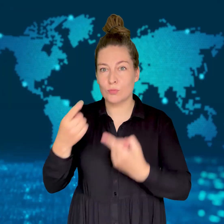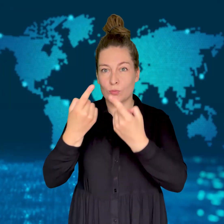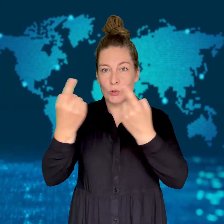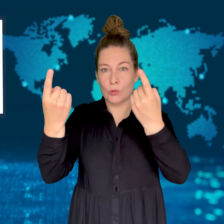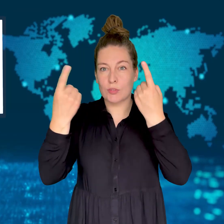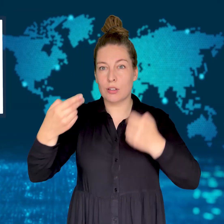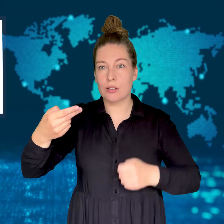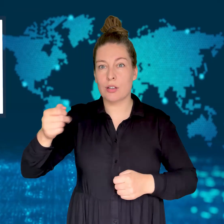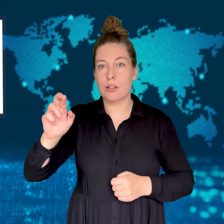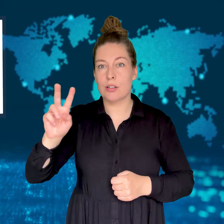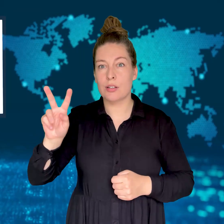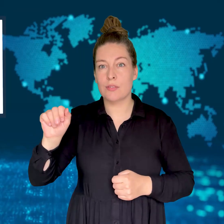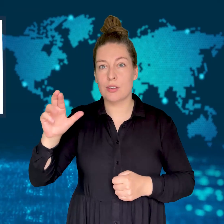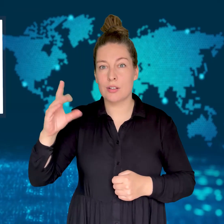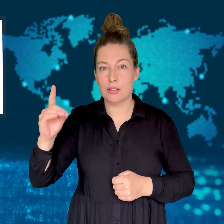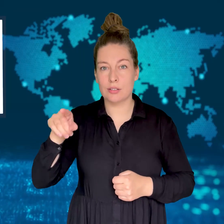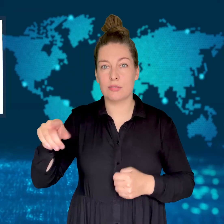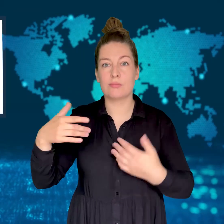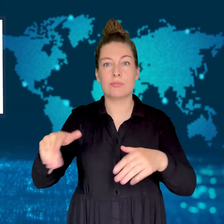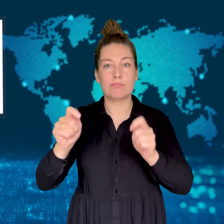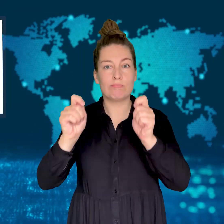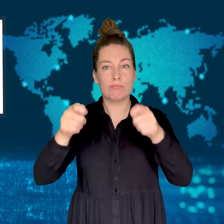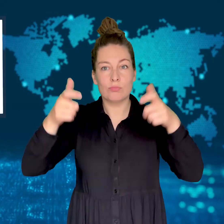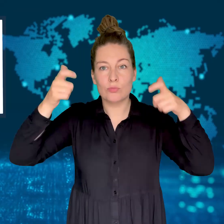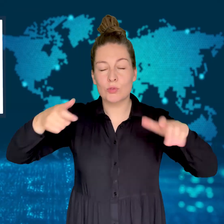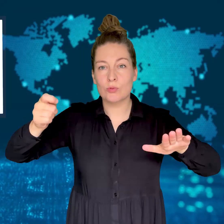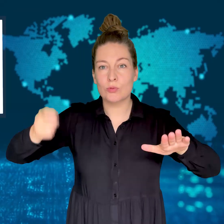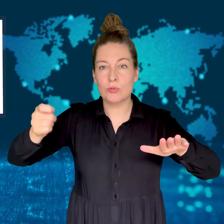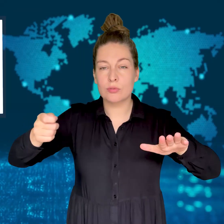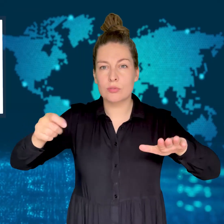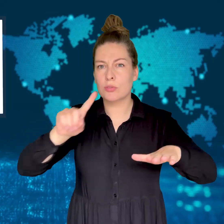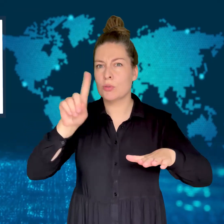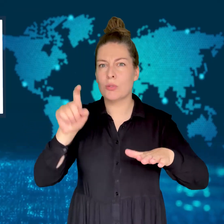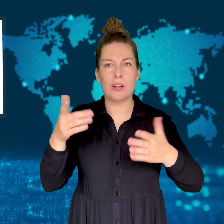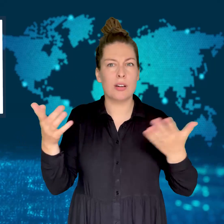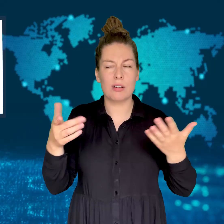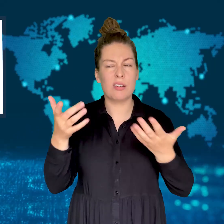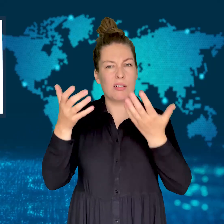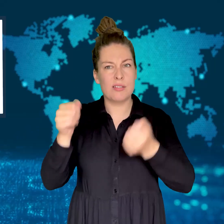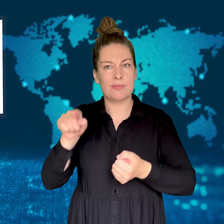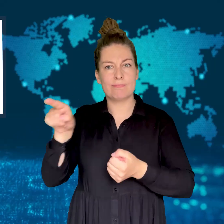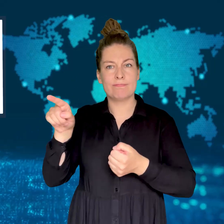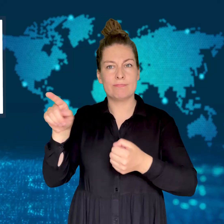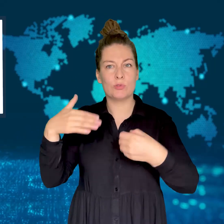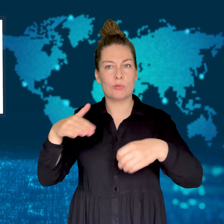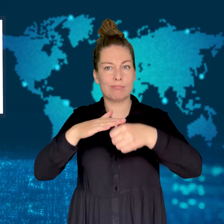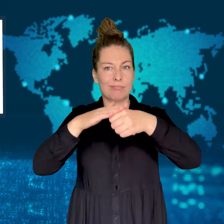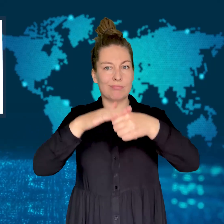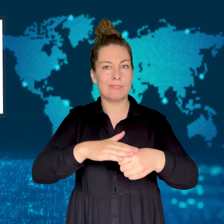[MONIKA]: Harvard University is being sued for discrimination because of